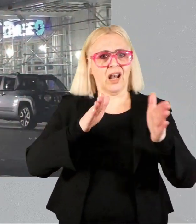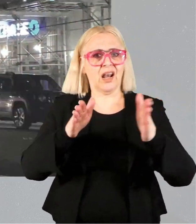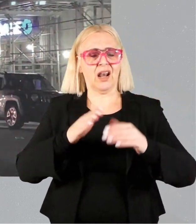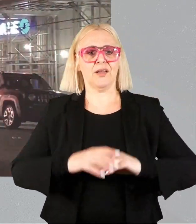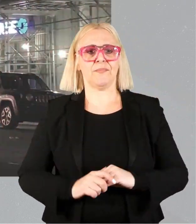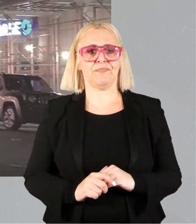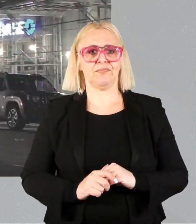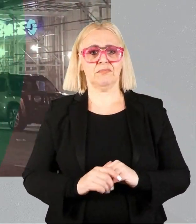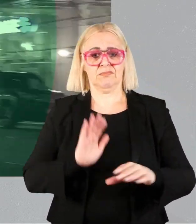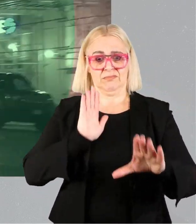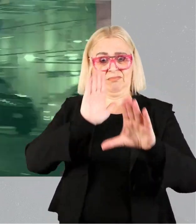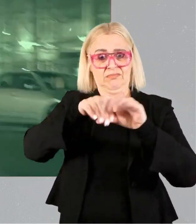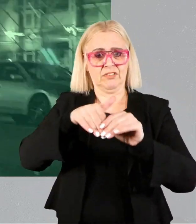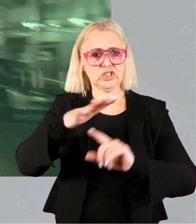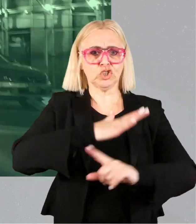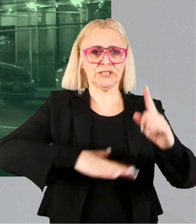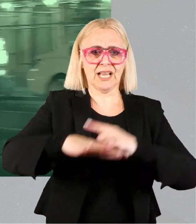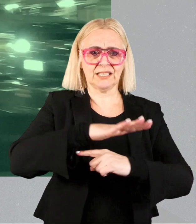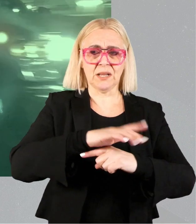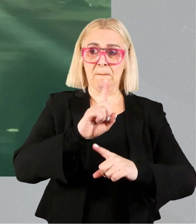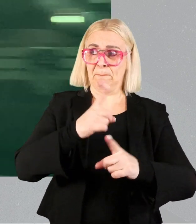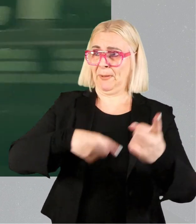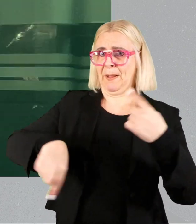The people are owed that. That is the basis of the social contract.